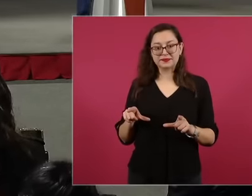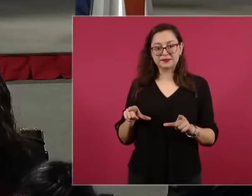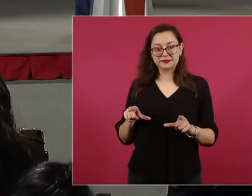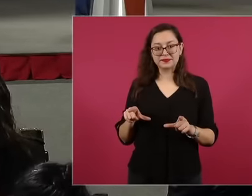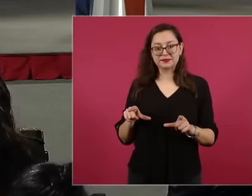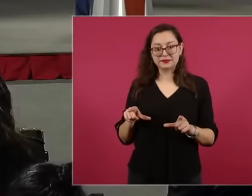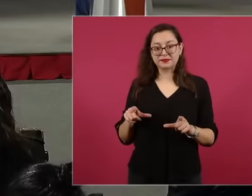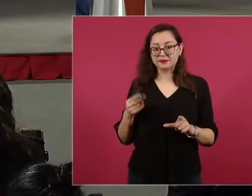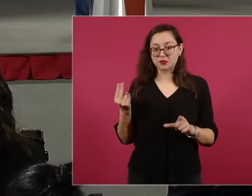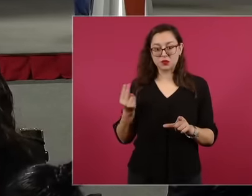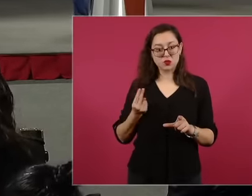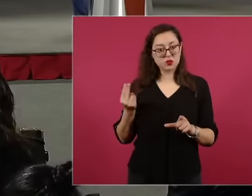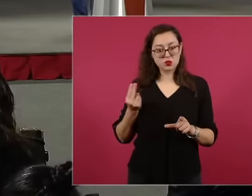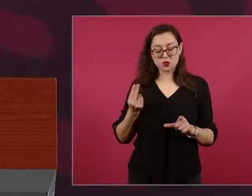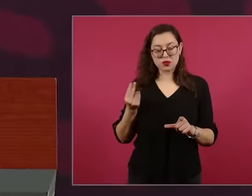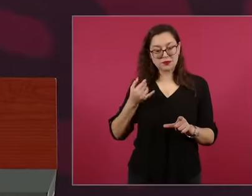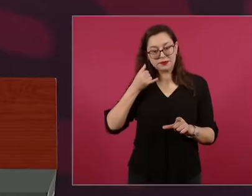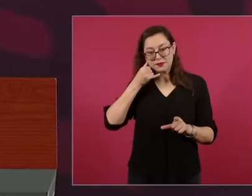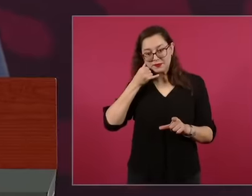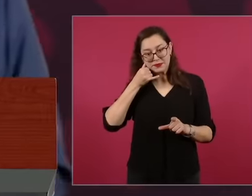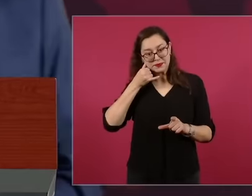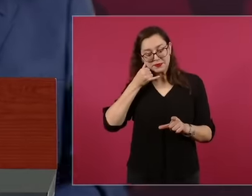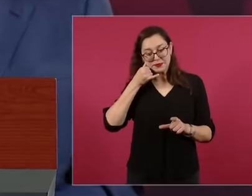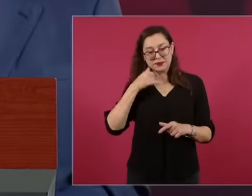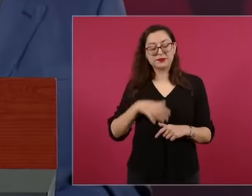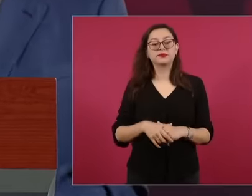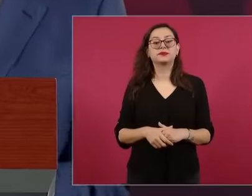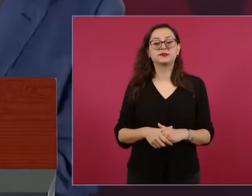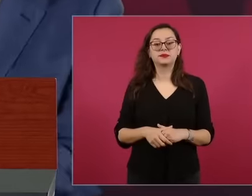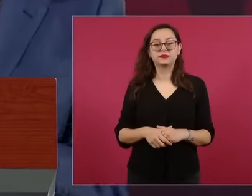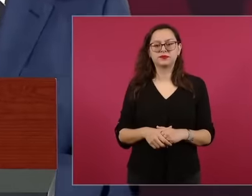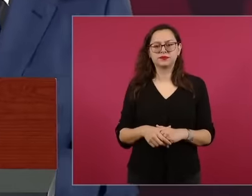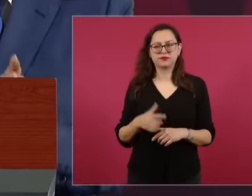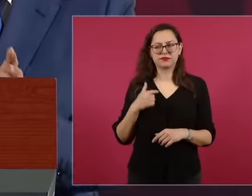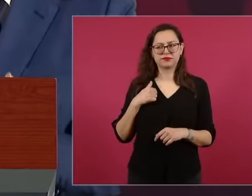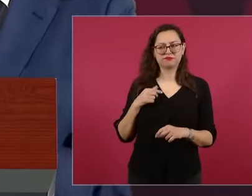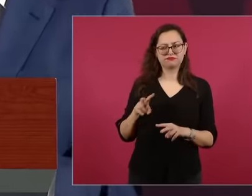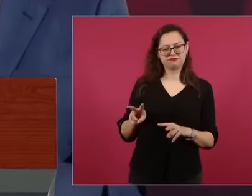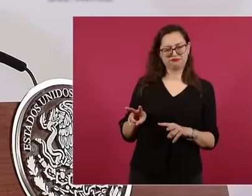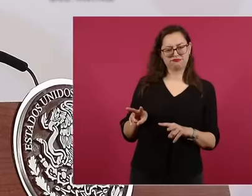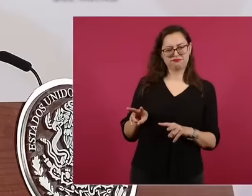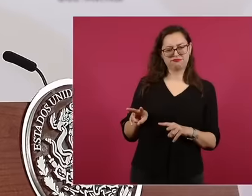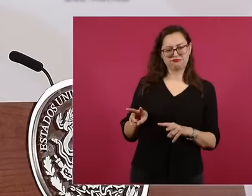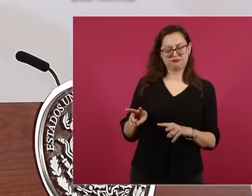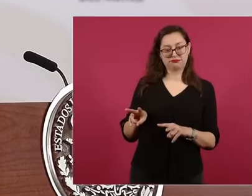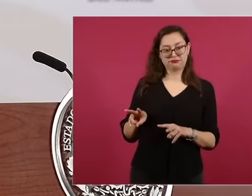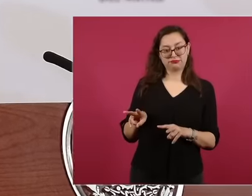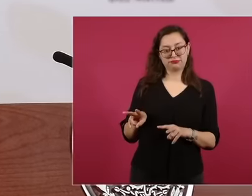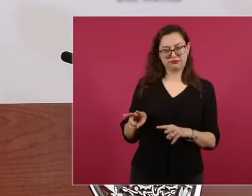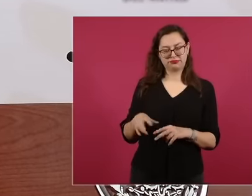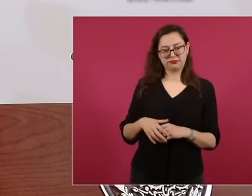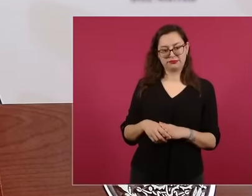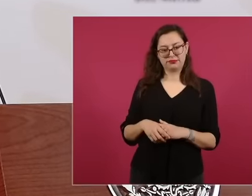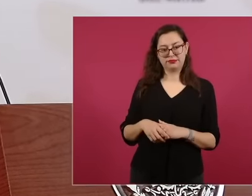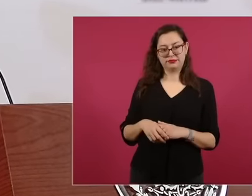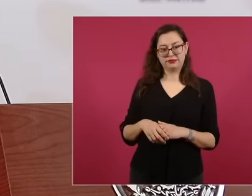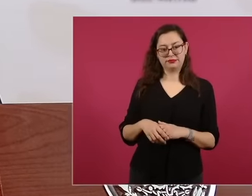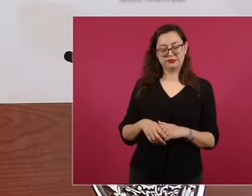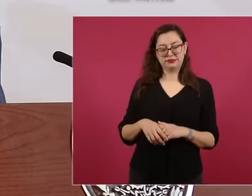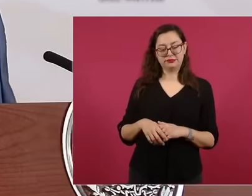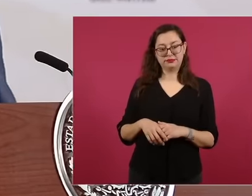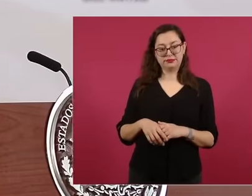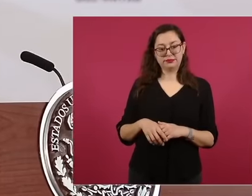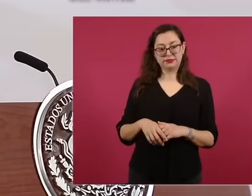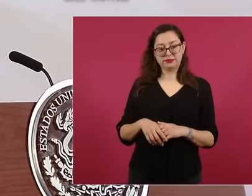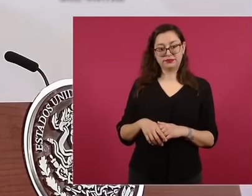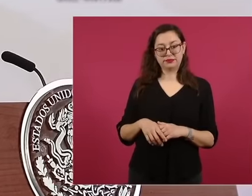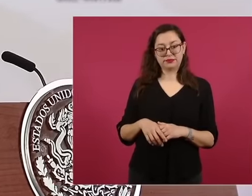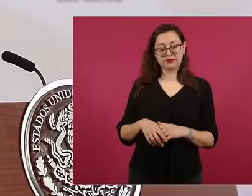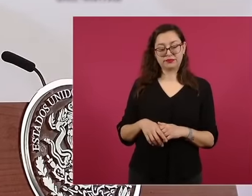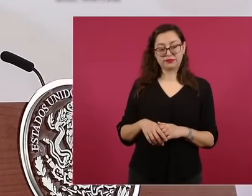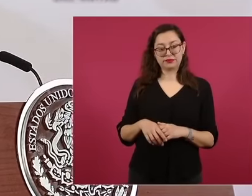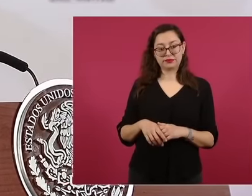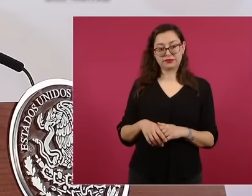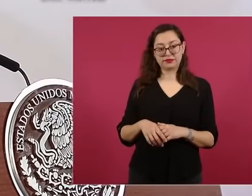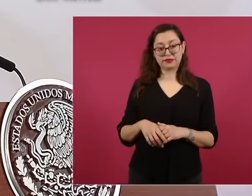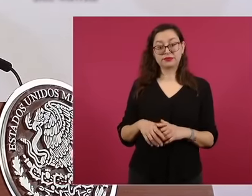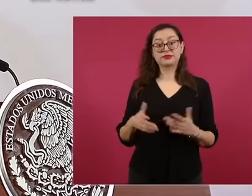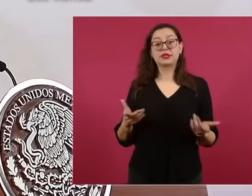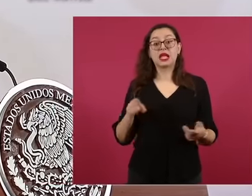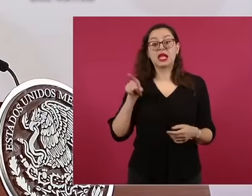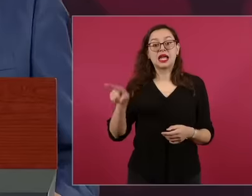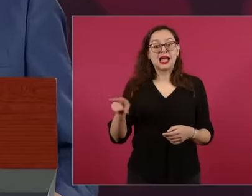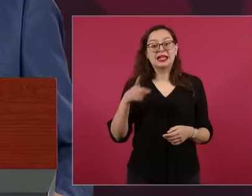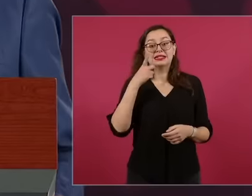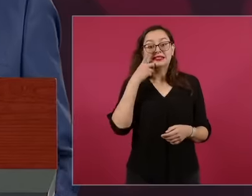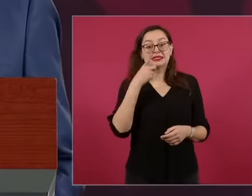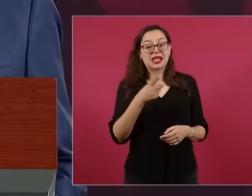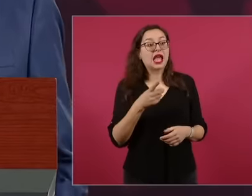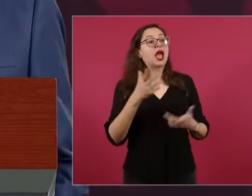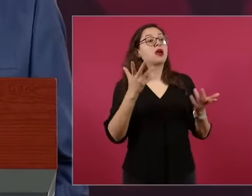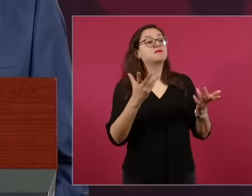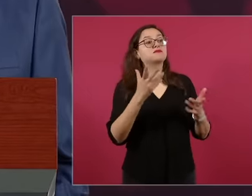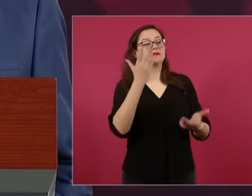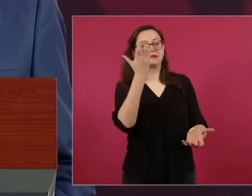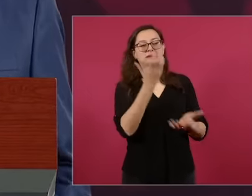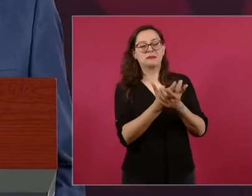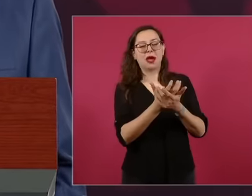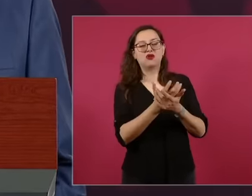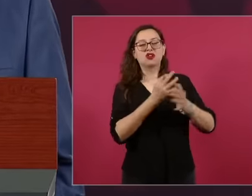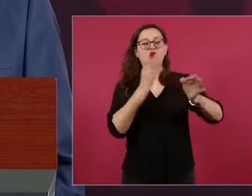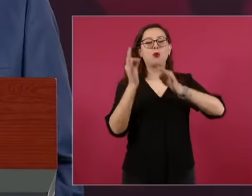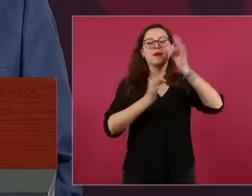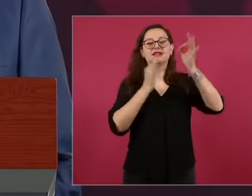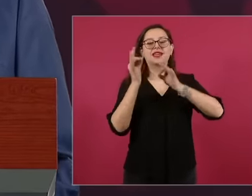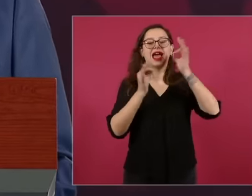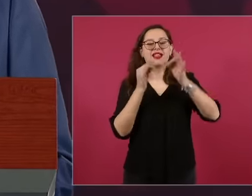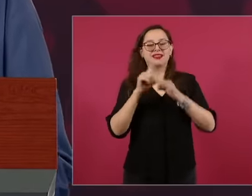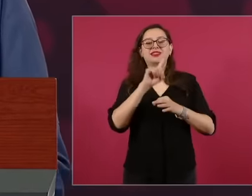It's urgent, I realize it and he says, And I tell him, ah, we're going to the commercial and we're back,